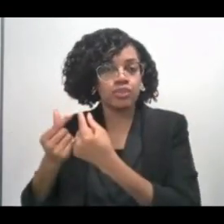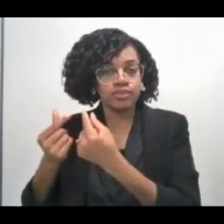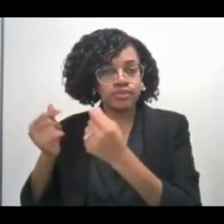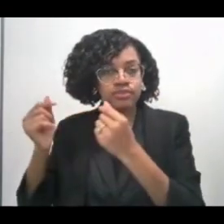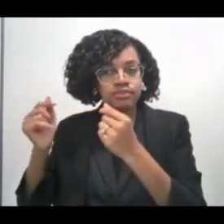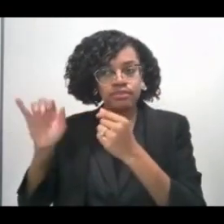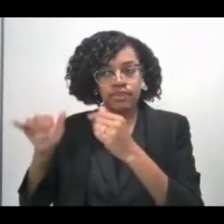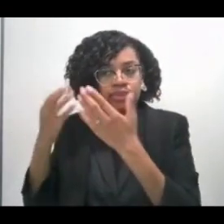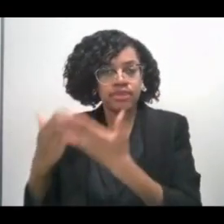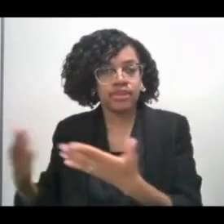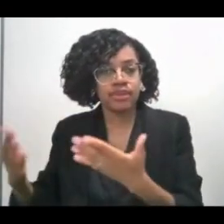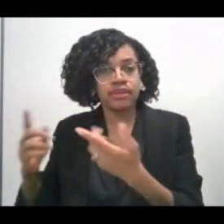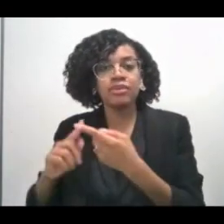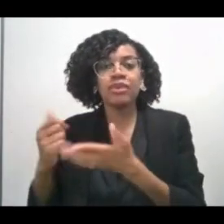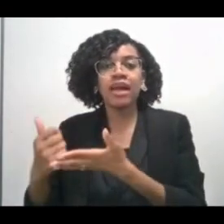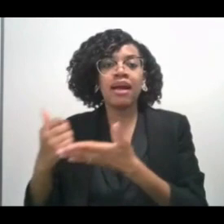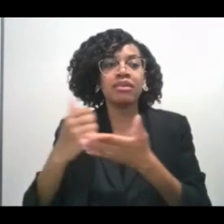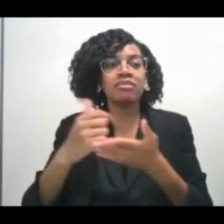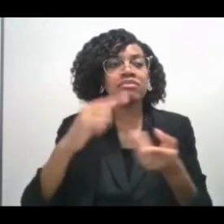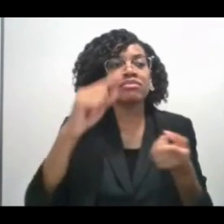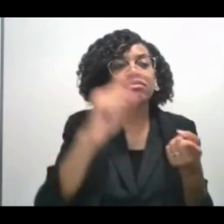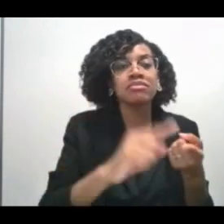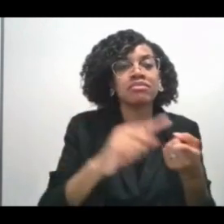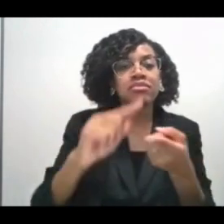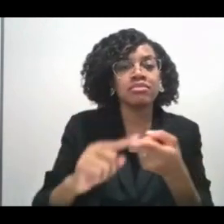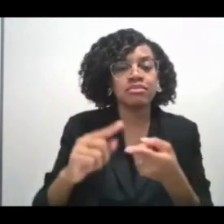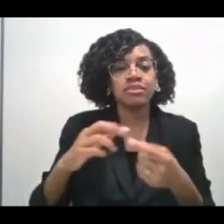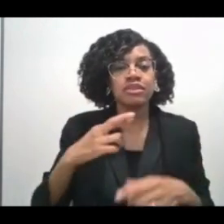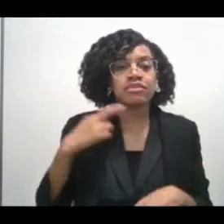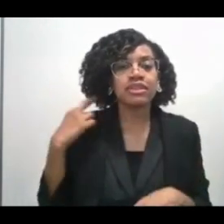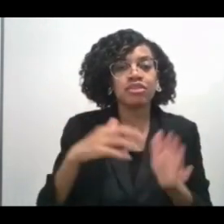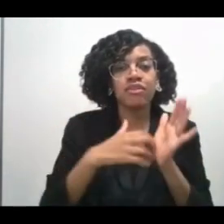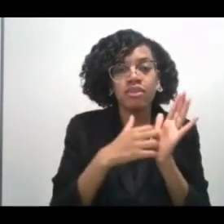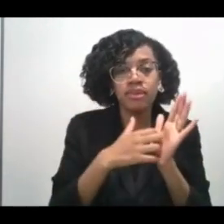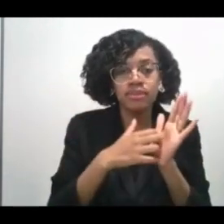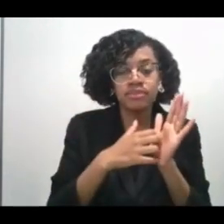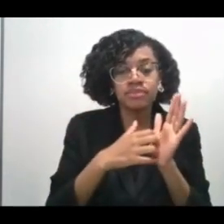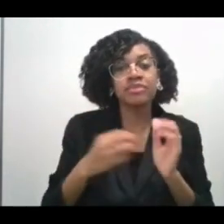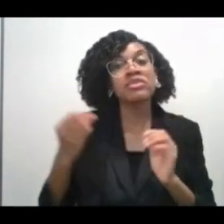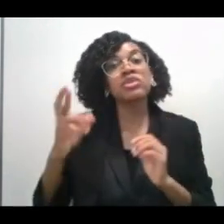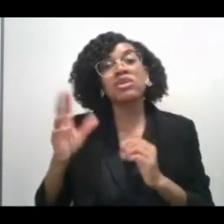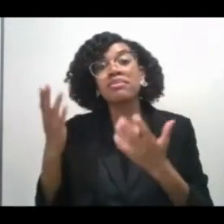essentially improving function. before, during and after a climate related hazard.